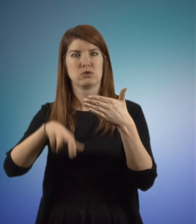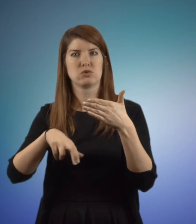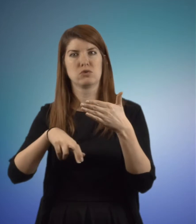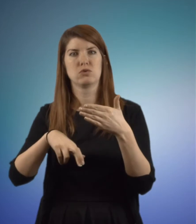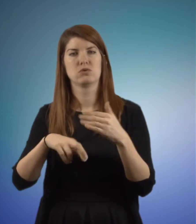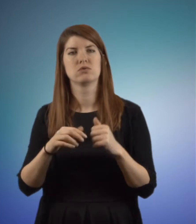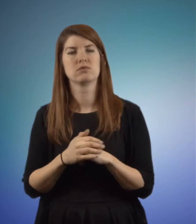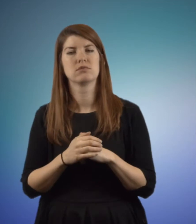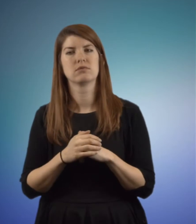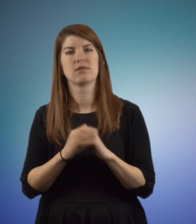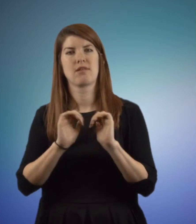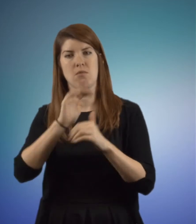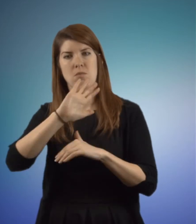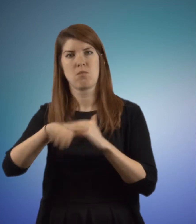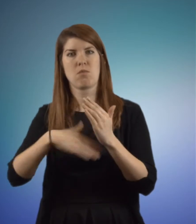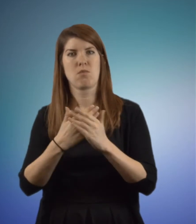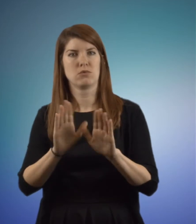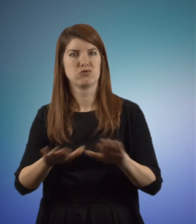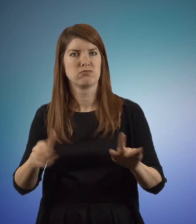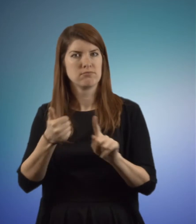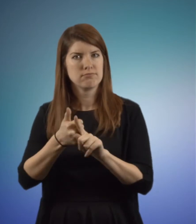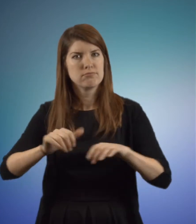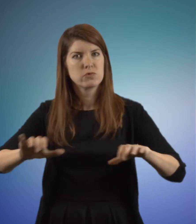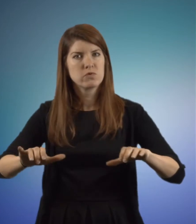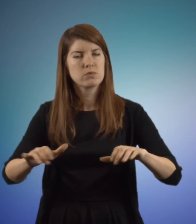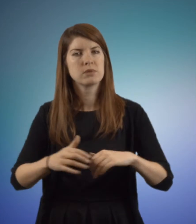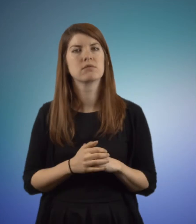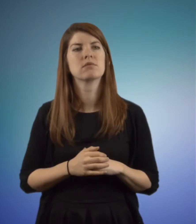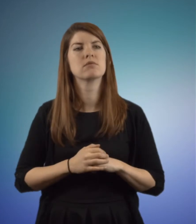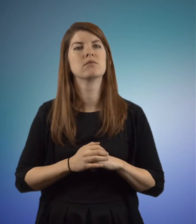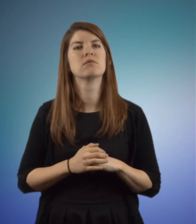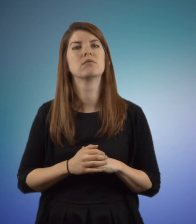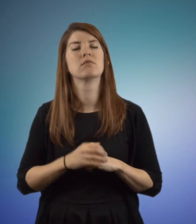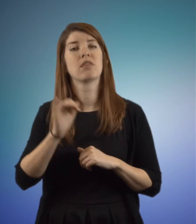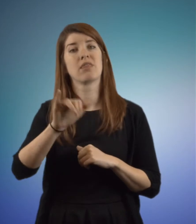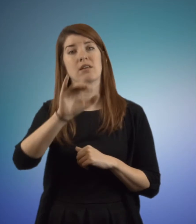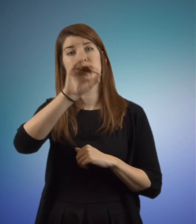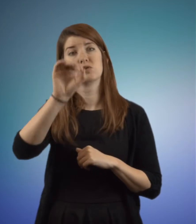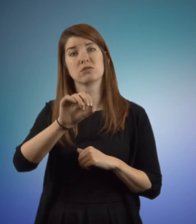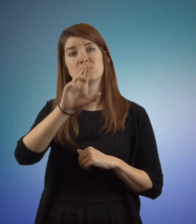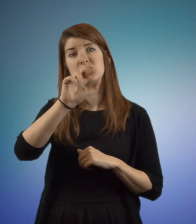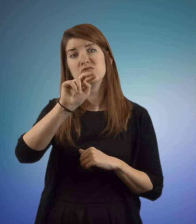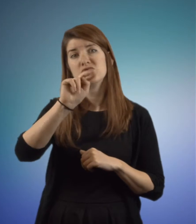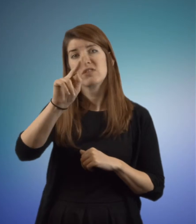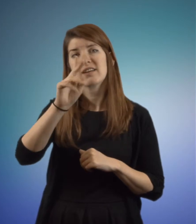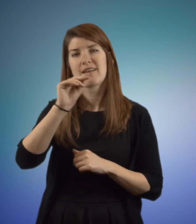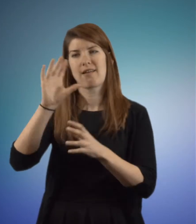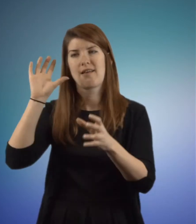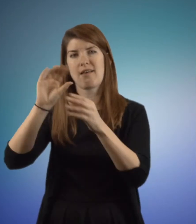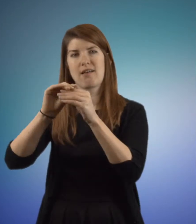of how all of the children are performing. And the percentile rank and cumulative percentage are all equal.